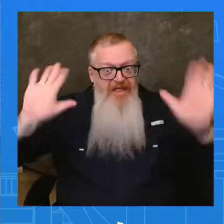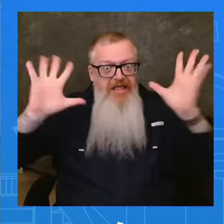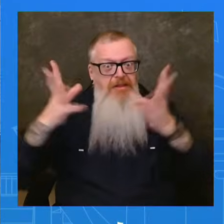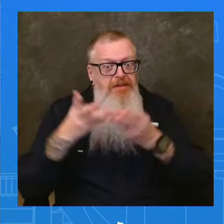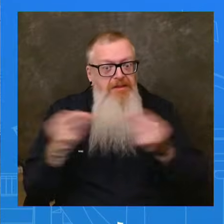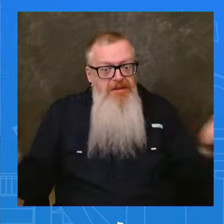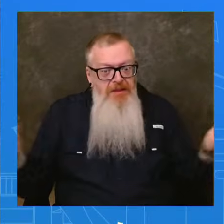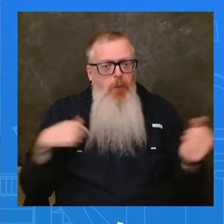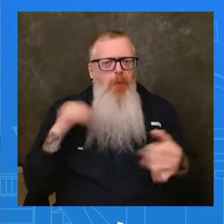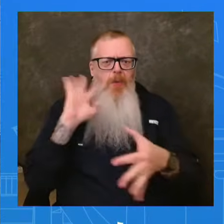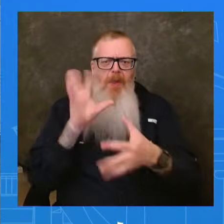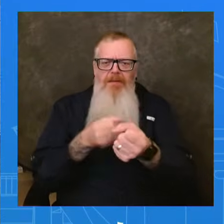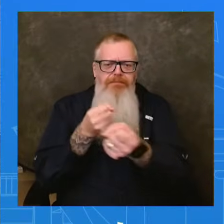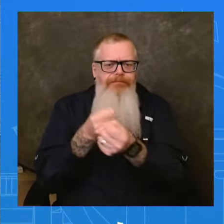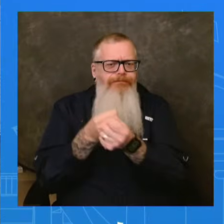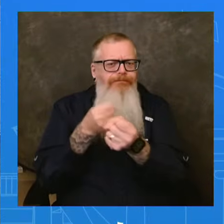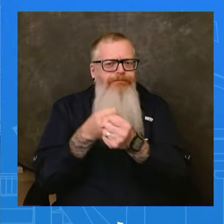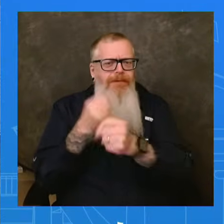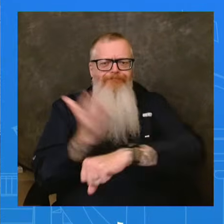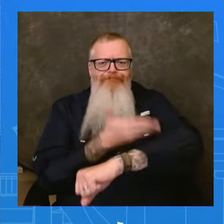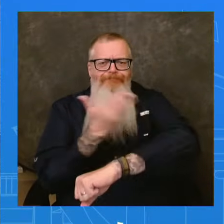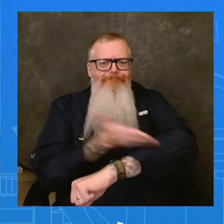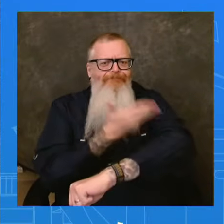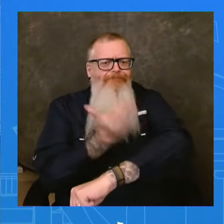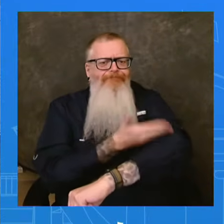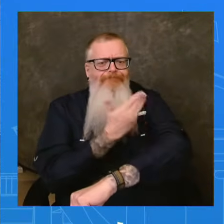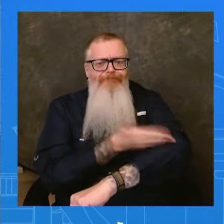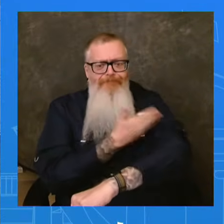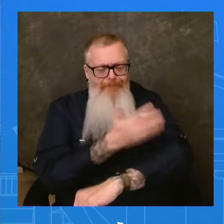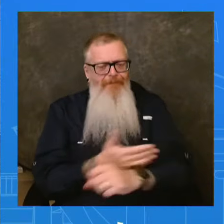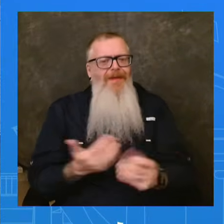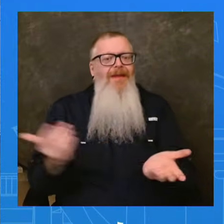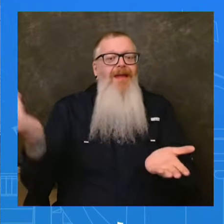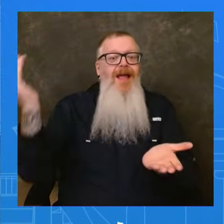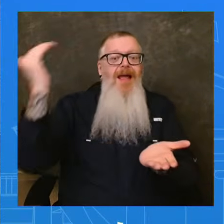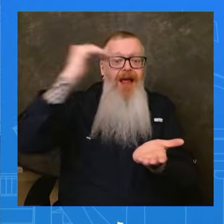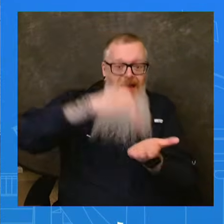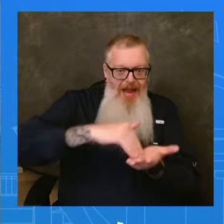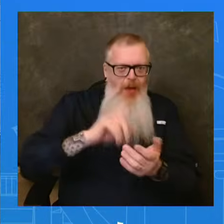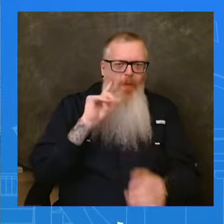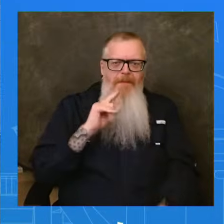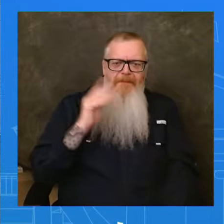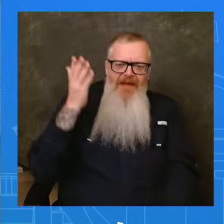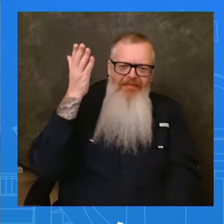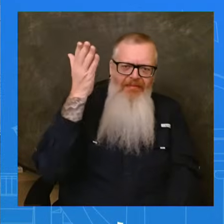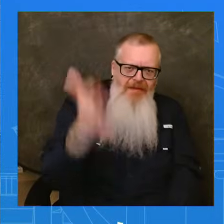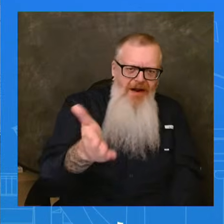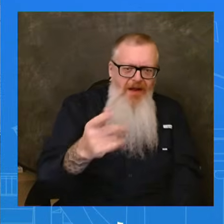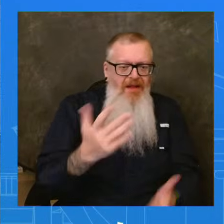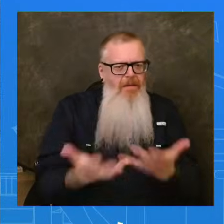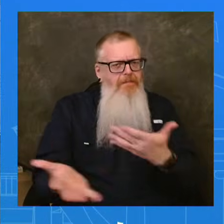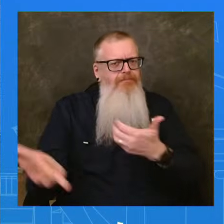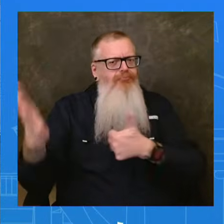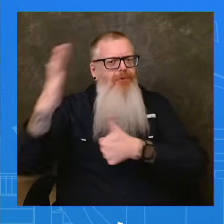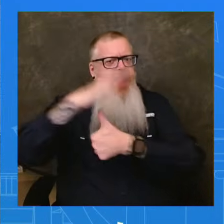to assess the impacts and prioritize the movement of federal resources to where the state needs them most.